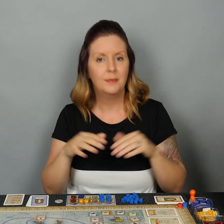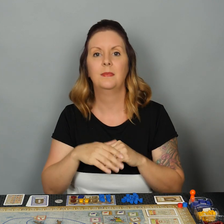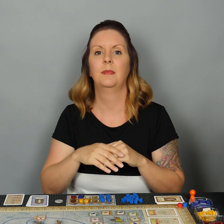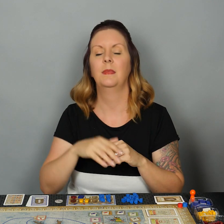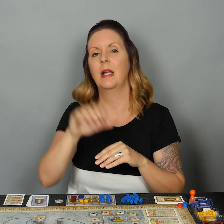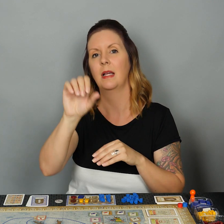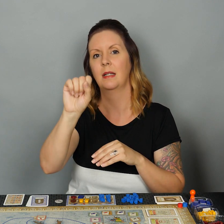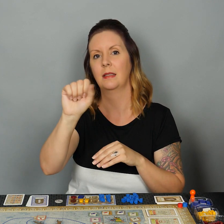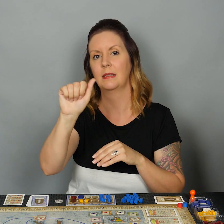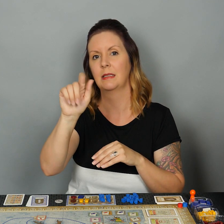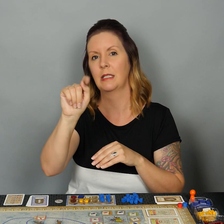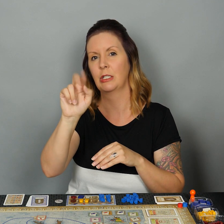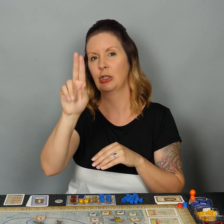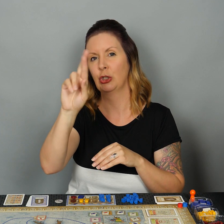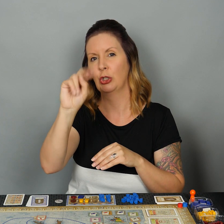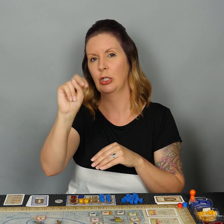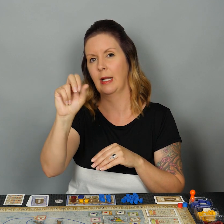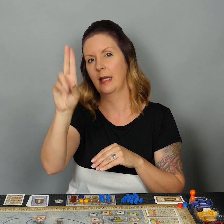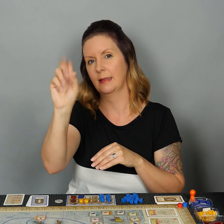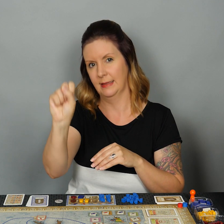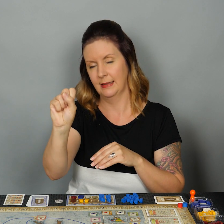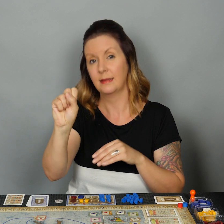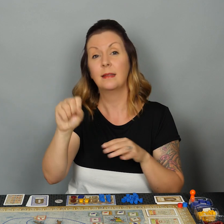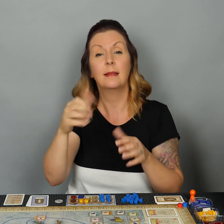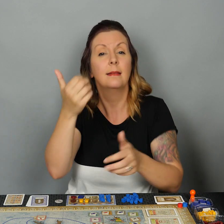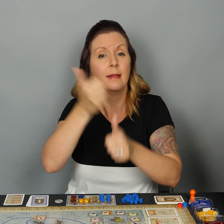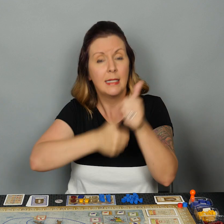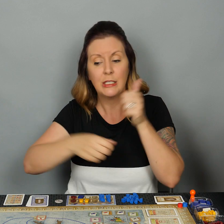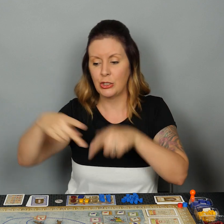Then, you score Saturnus.